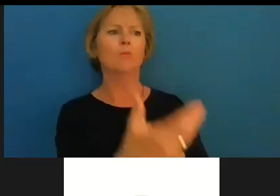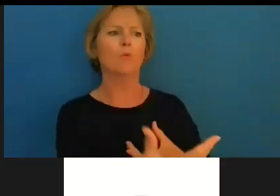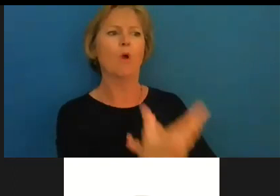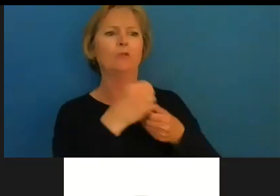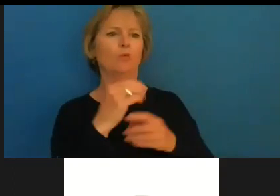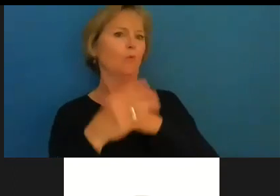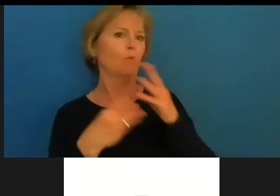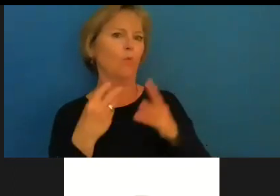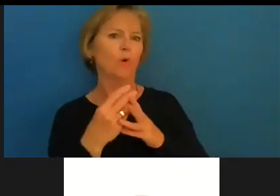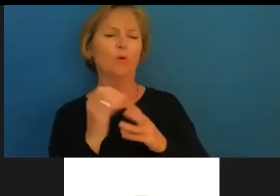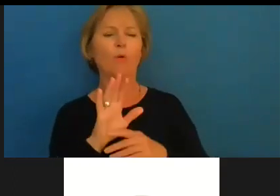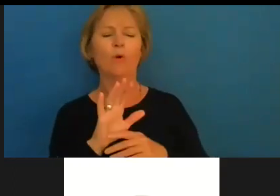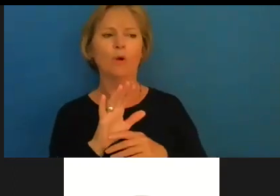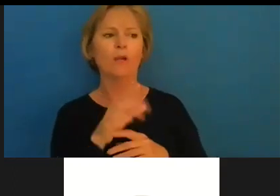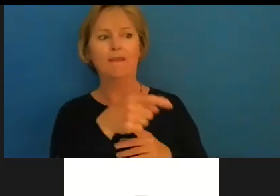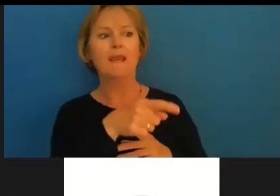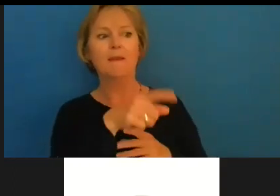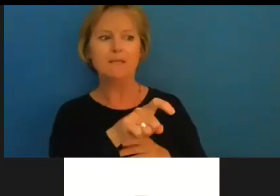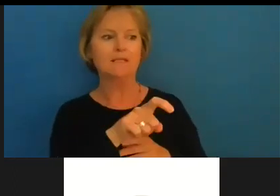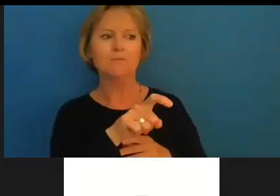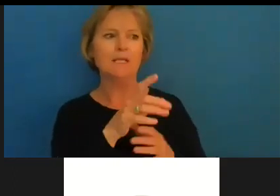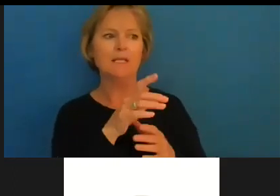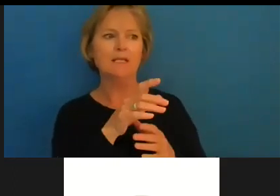that they must be somehow normalized.